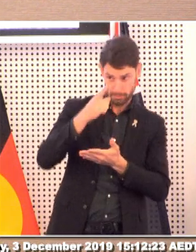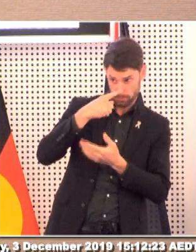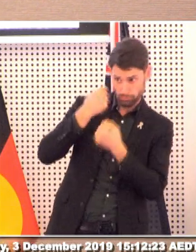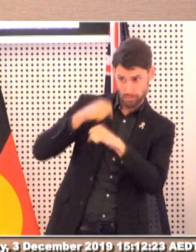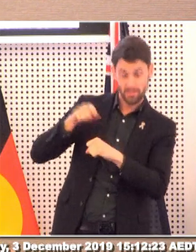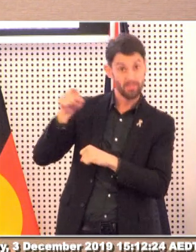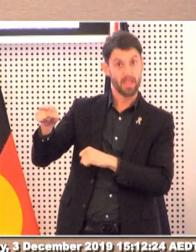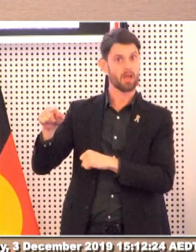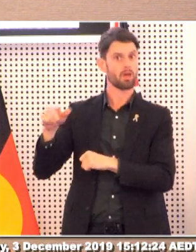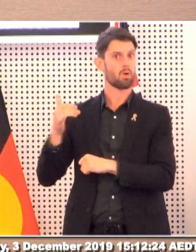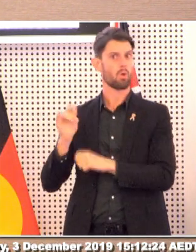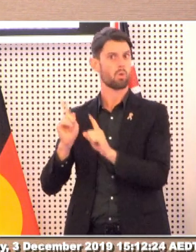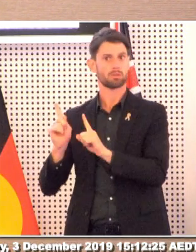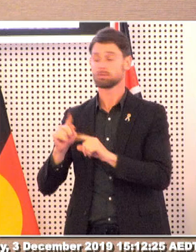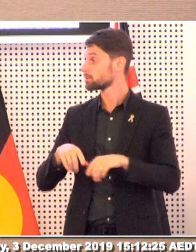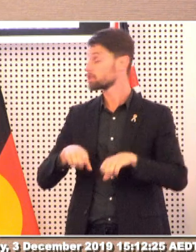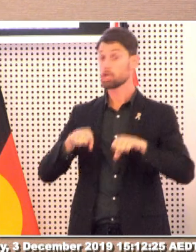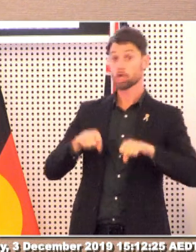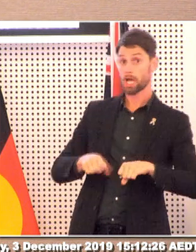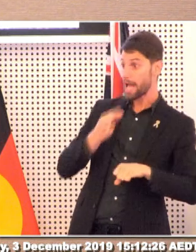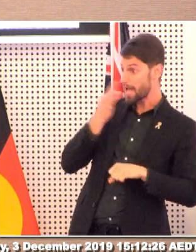They’re essentially privatised arrangements, aren’t they? Yes.